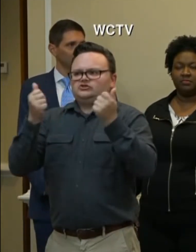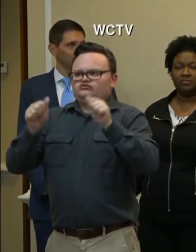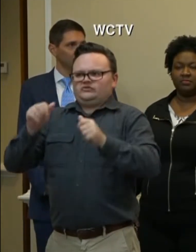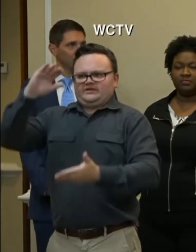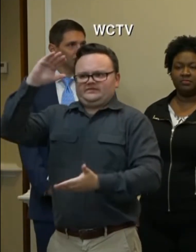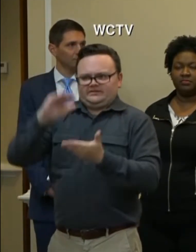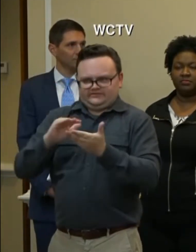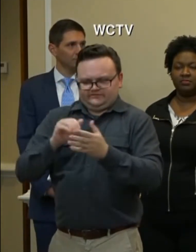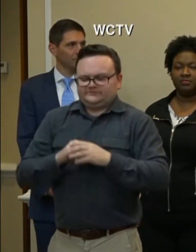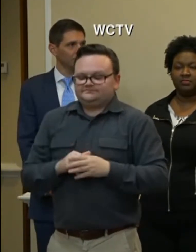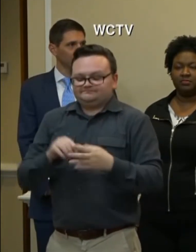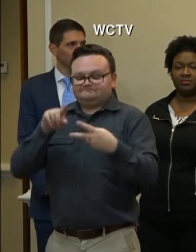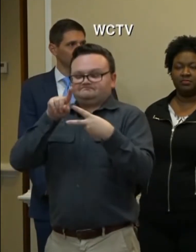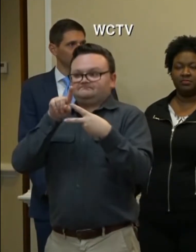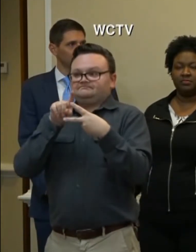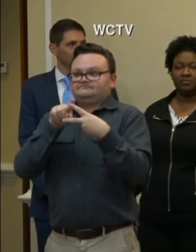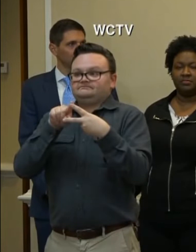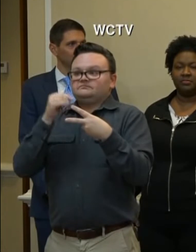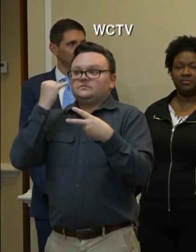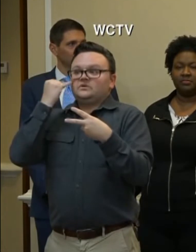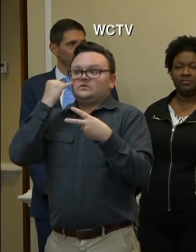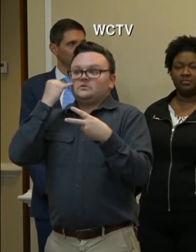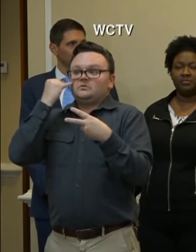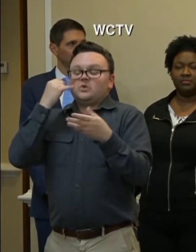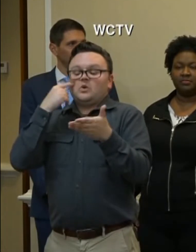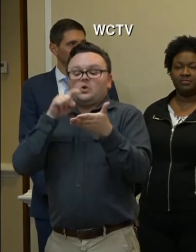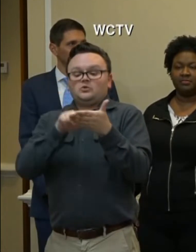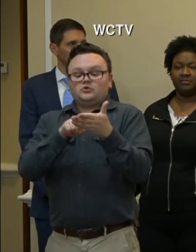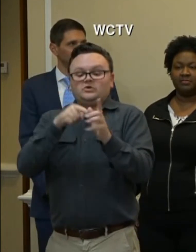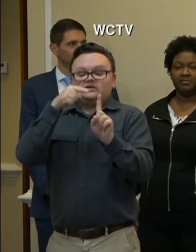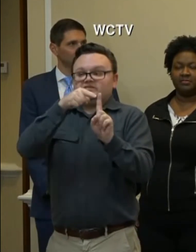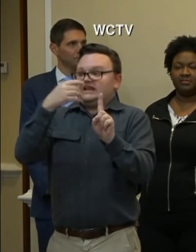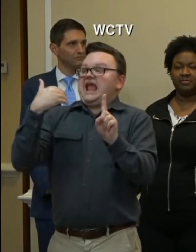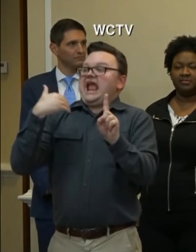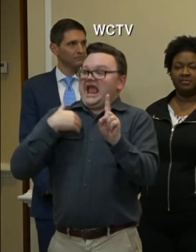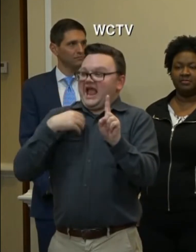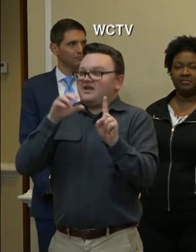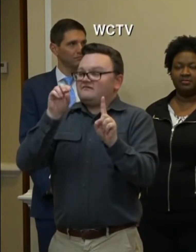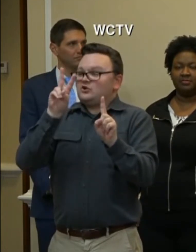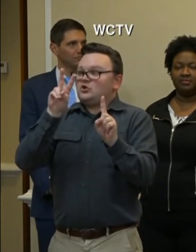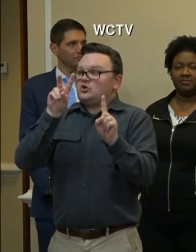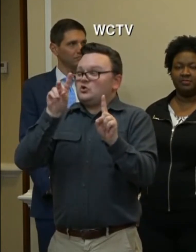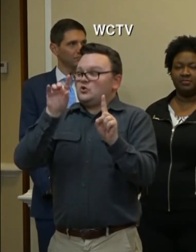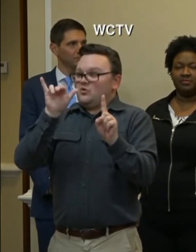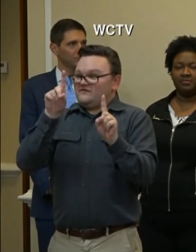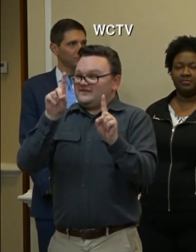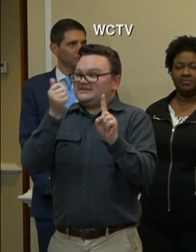individual who has kovat 19 that we make sure that individual first has the